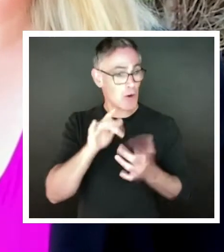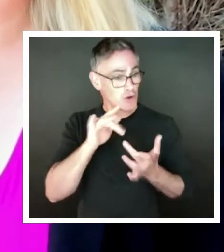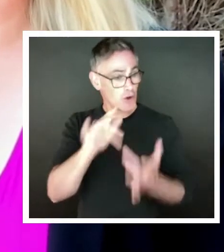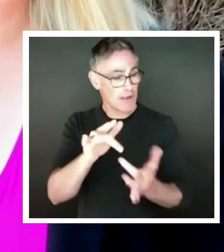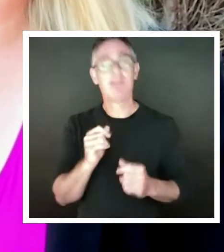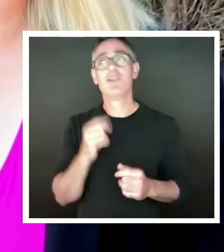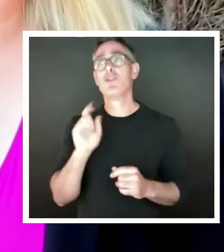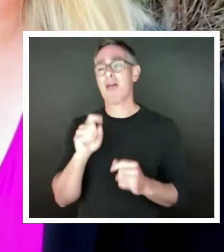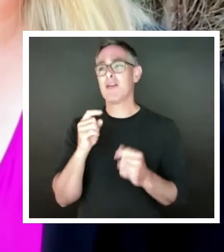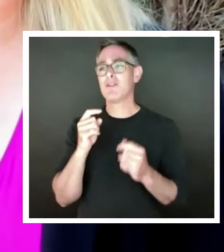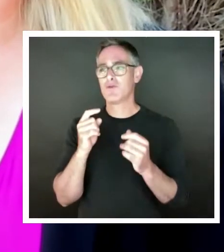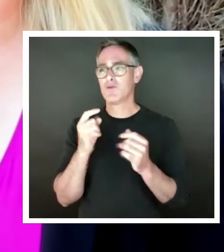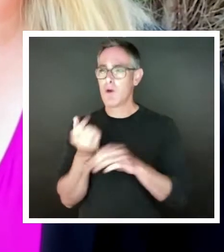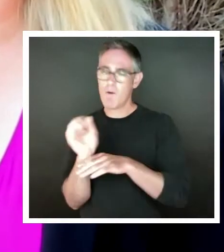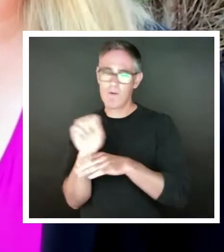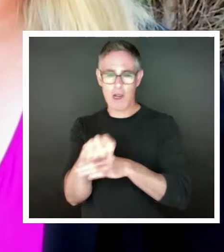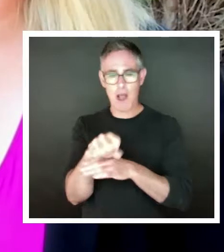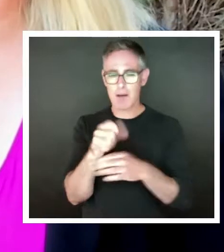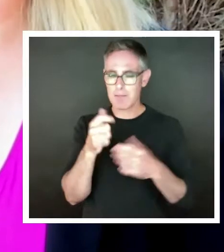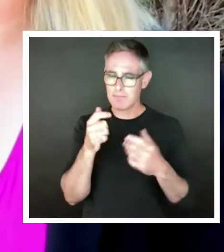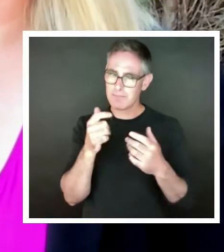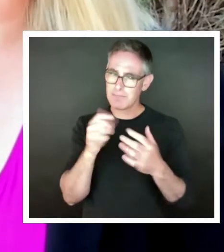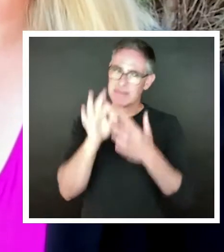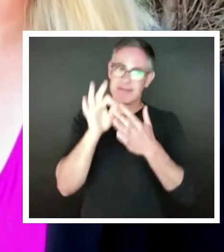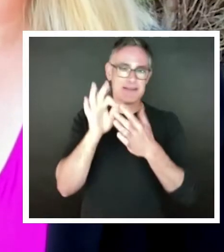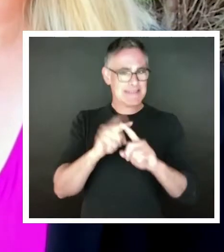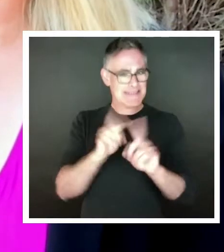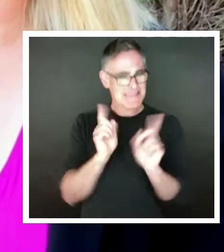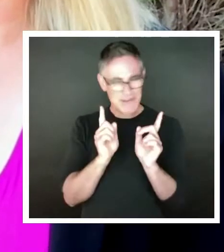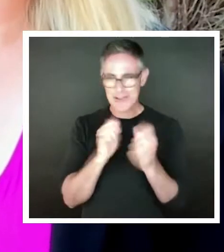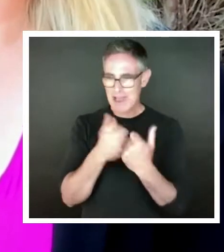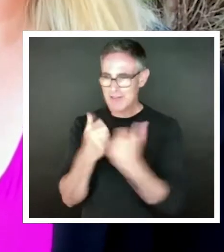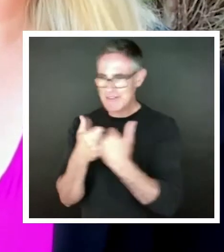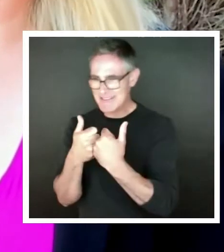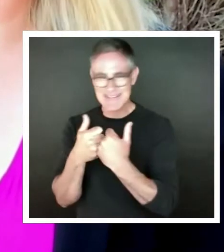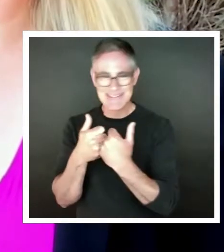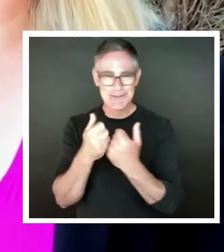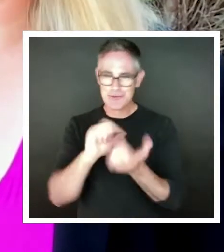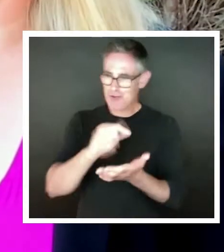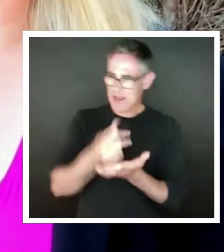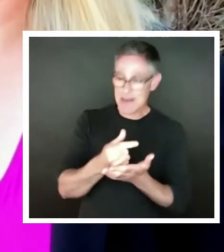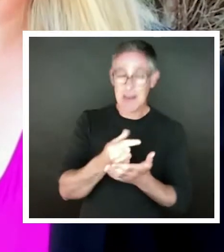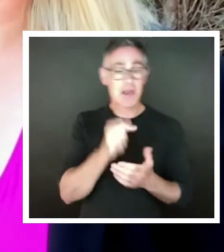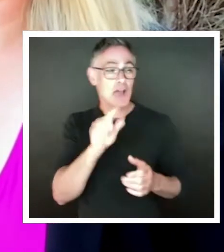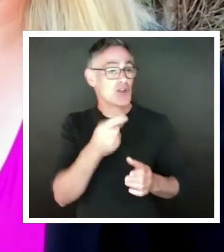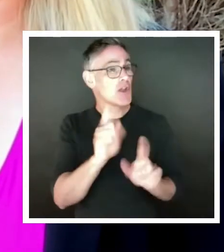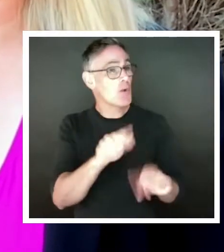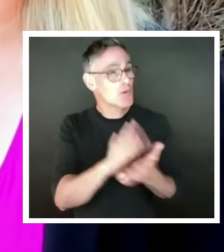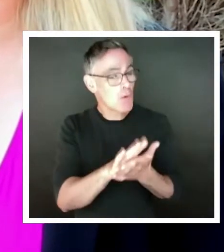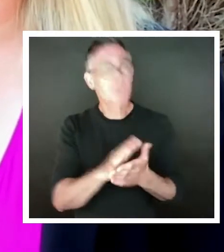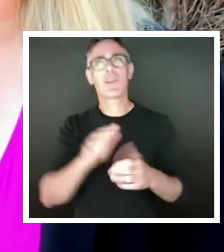to achieve this milestone. You didn't just go to school. You worked a full-time job while going to school.